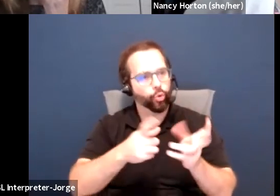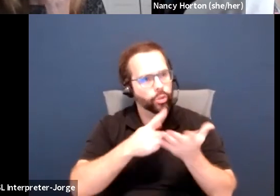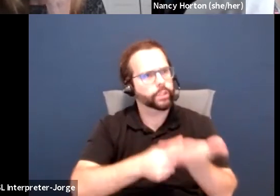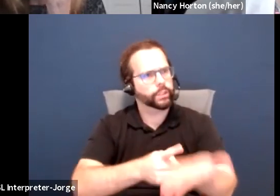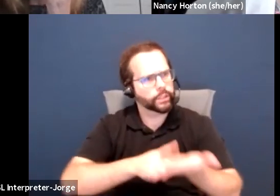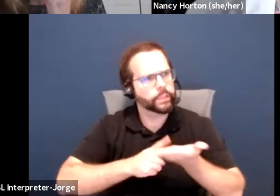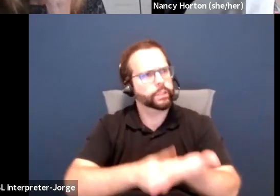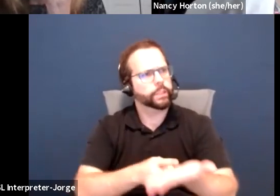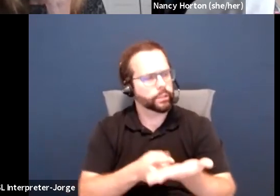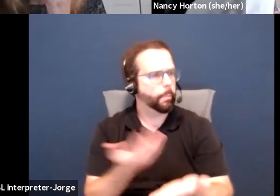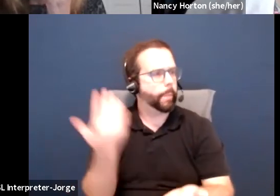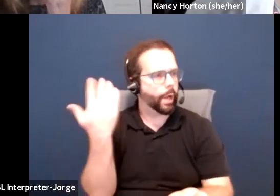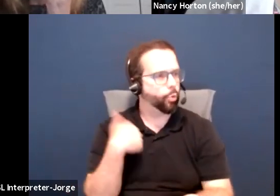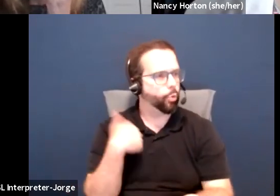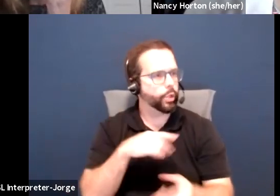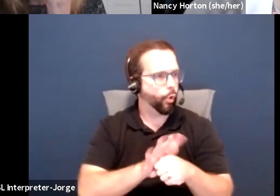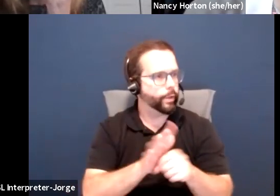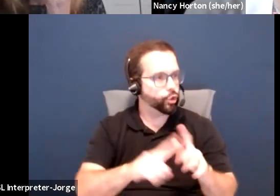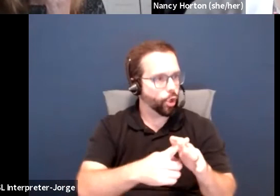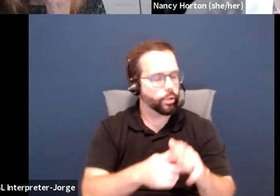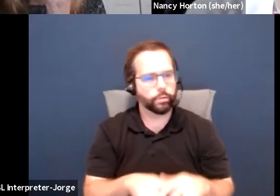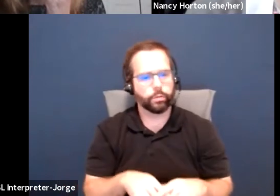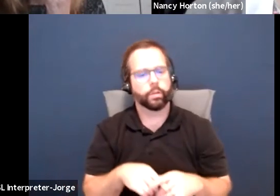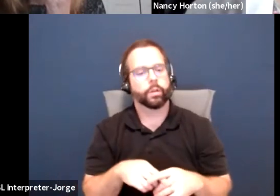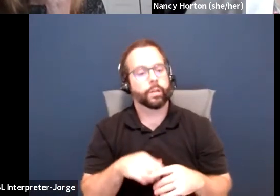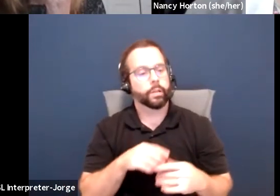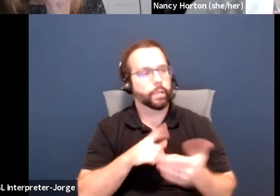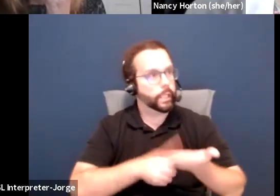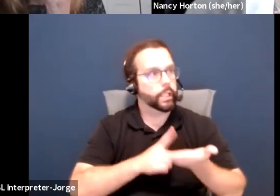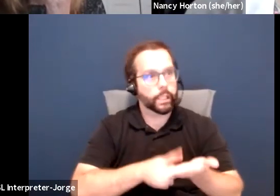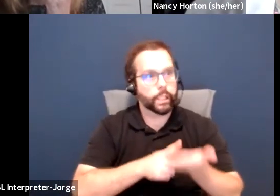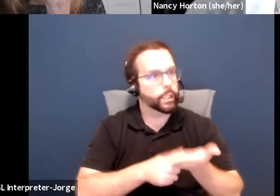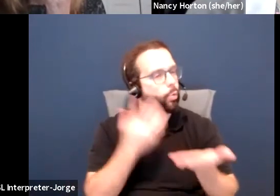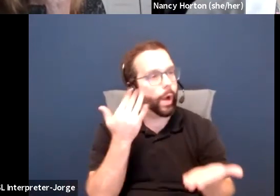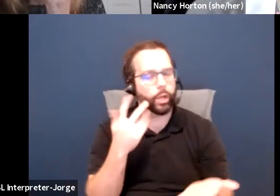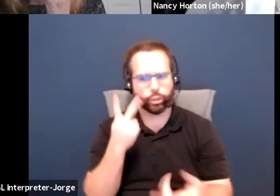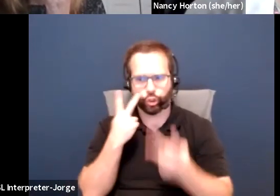and we saw a lot of debate around some of that he has issues in the early days